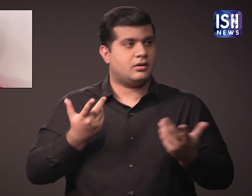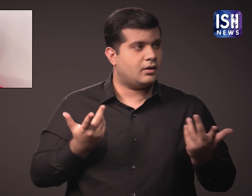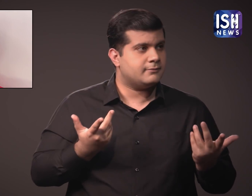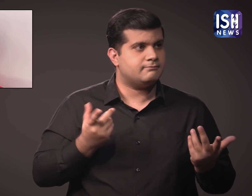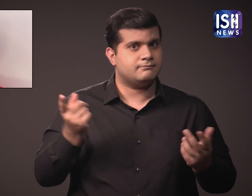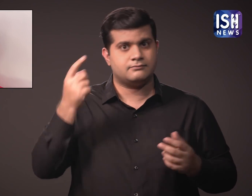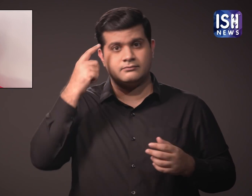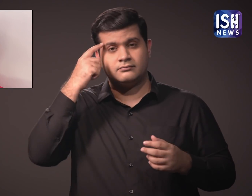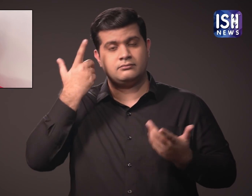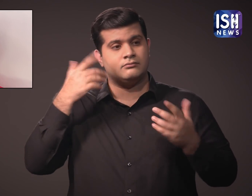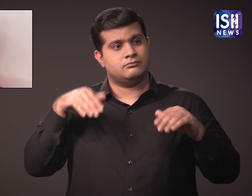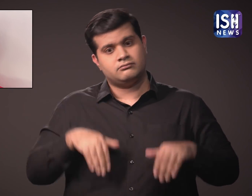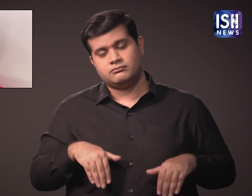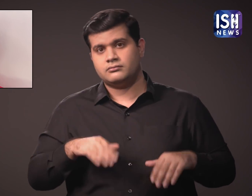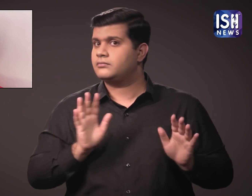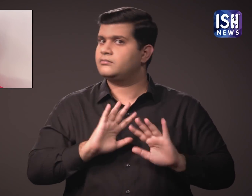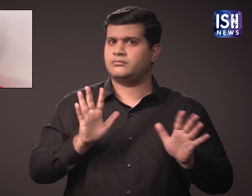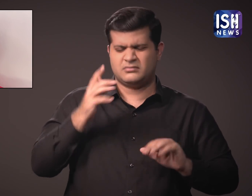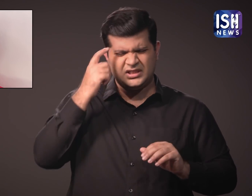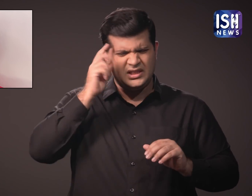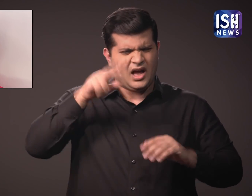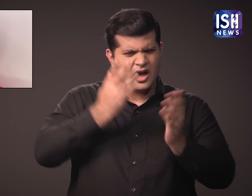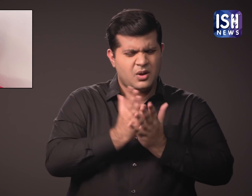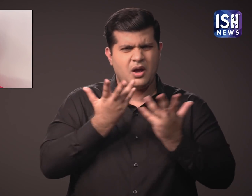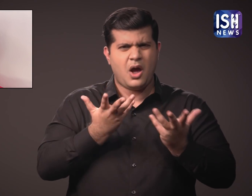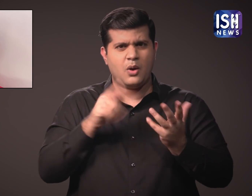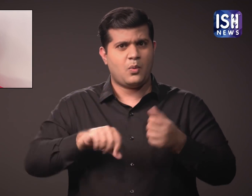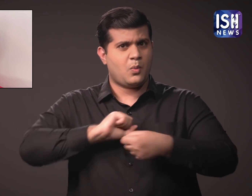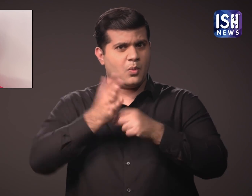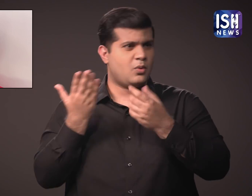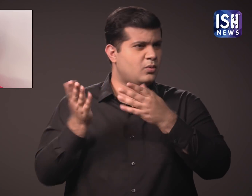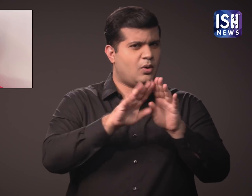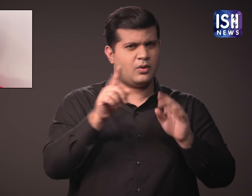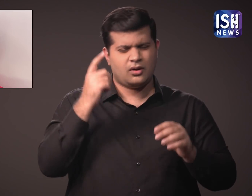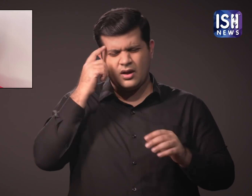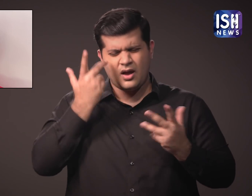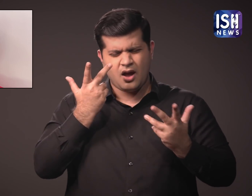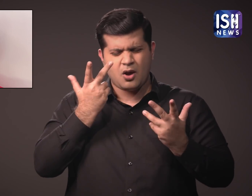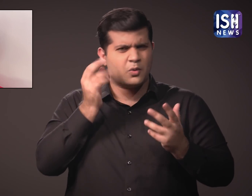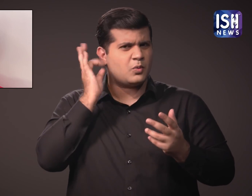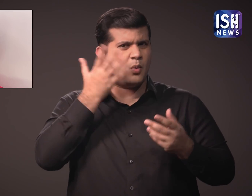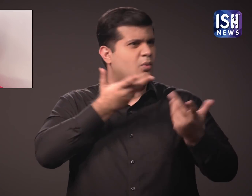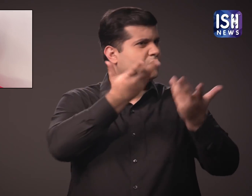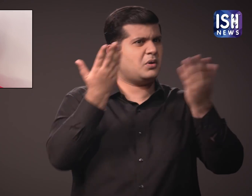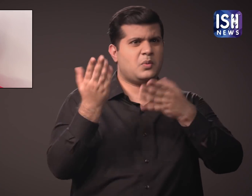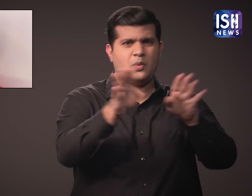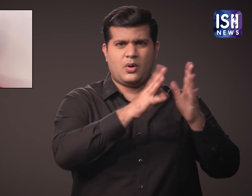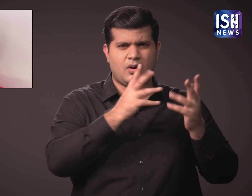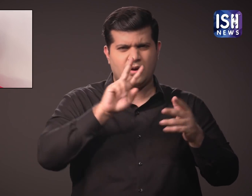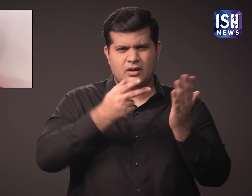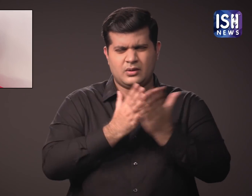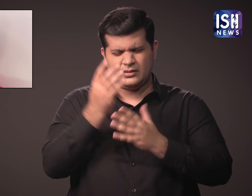Instead of giving up, he then thought of solutions to overcome this problem.